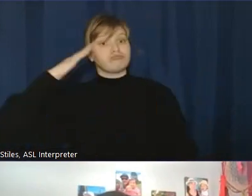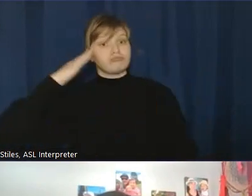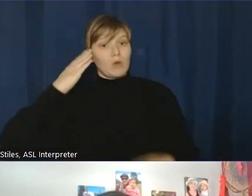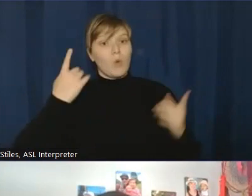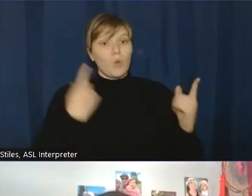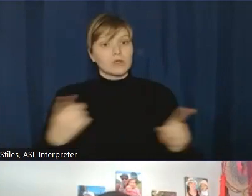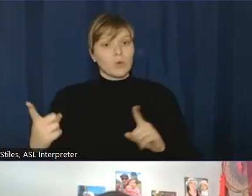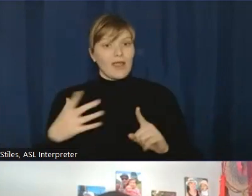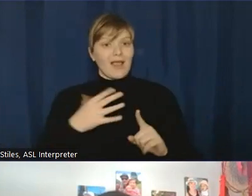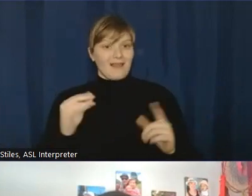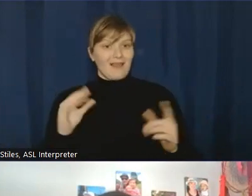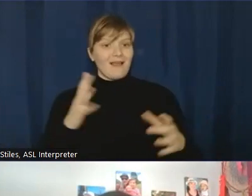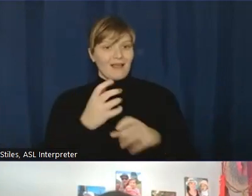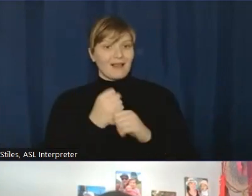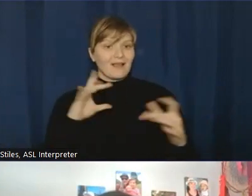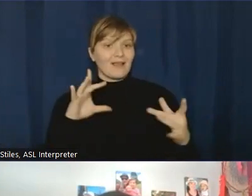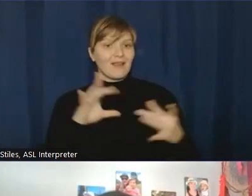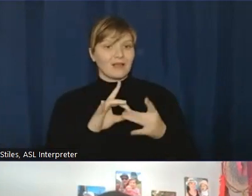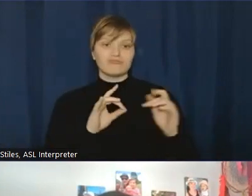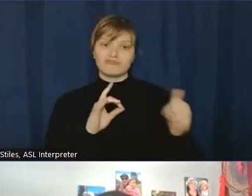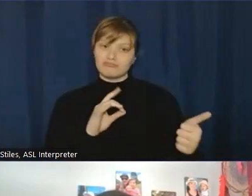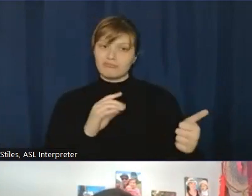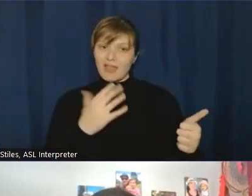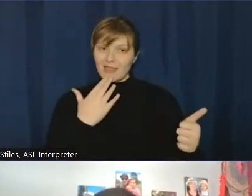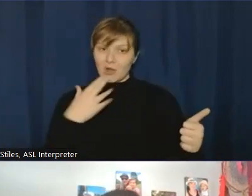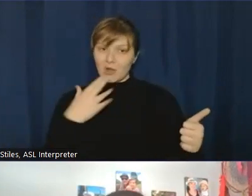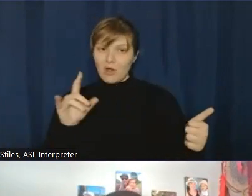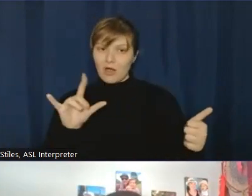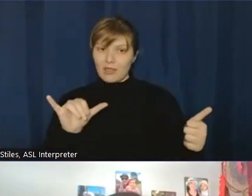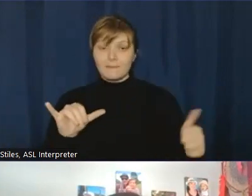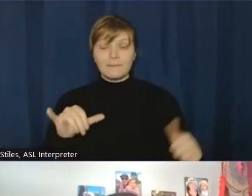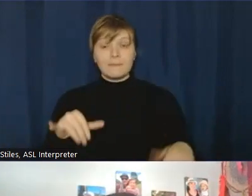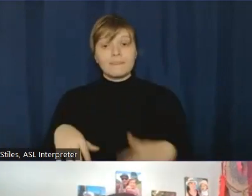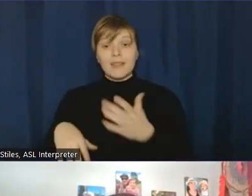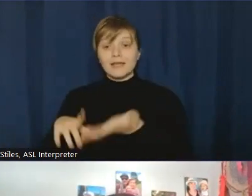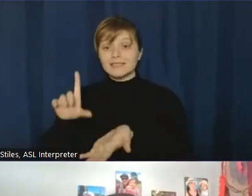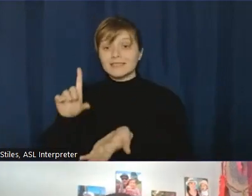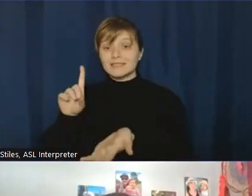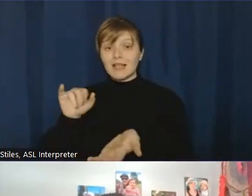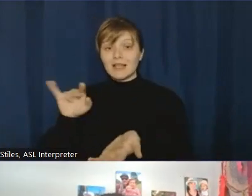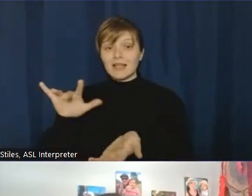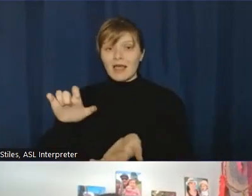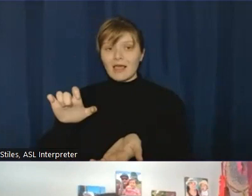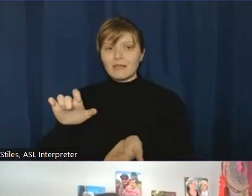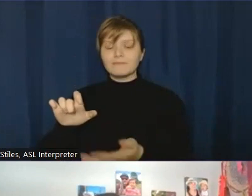Thanks Holly. And Danielle, there is a question here for you. "Does the partner locating tool